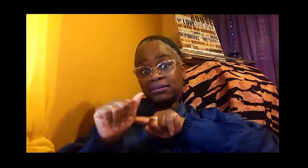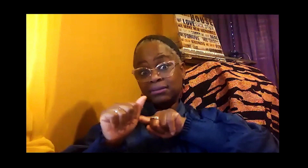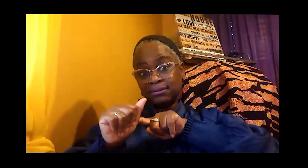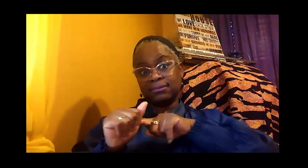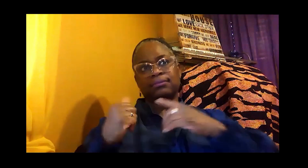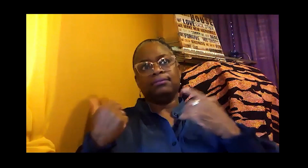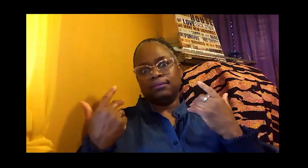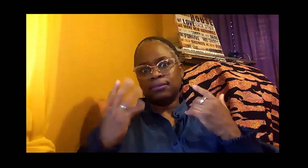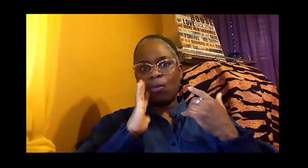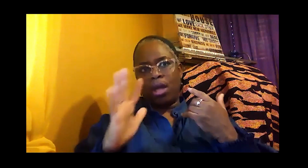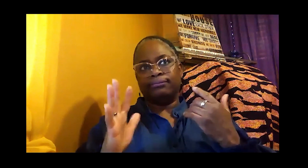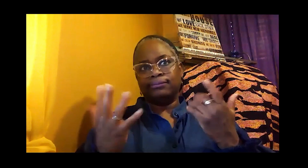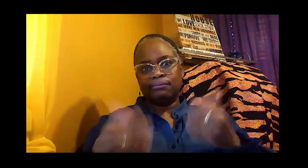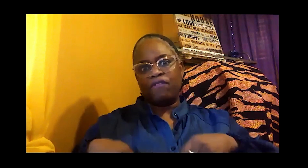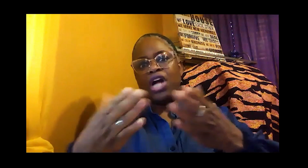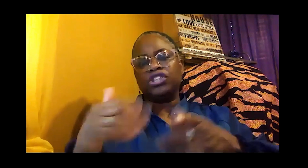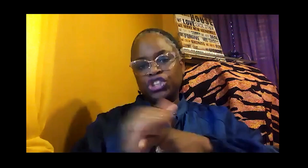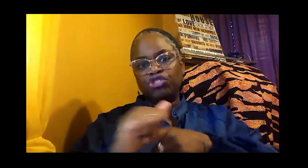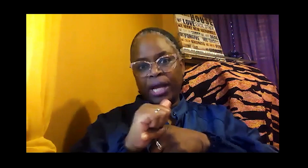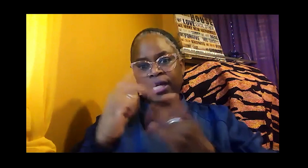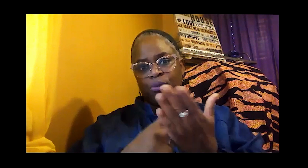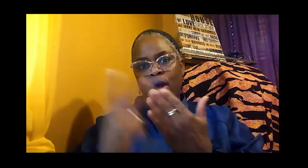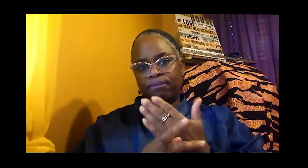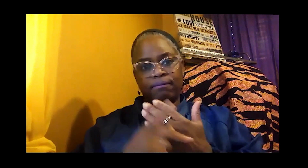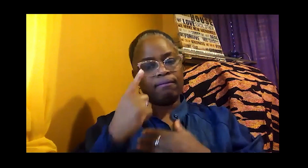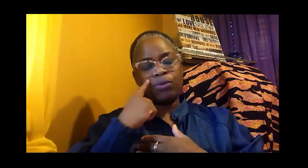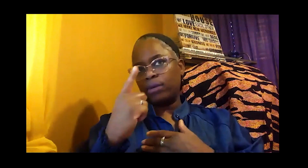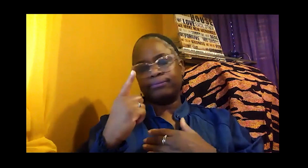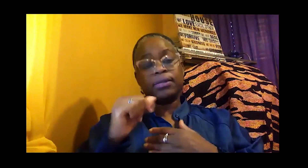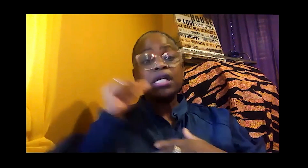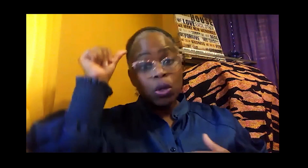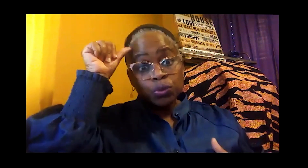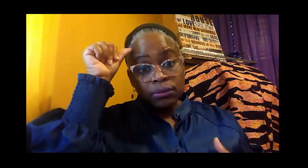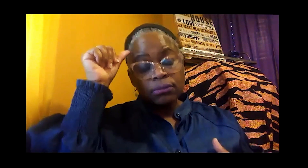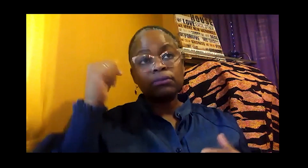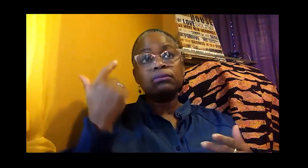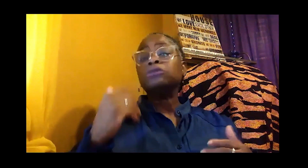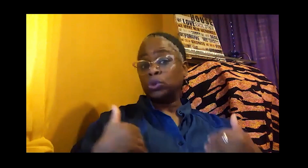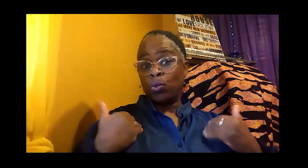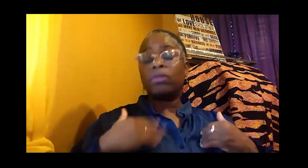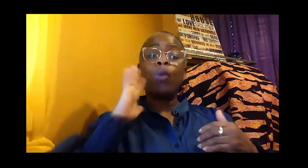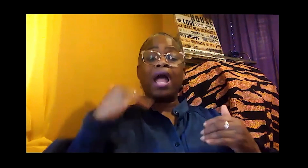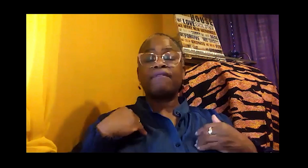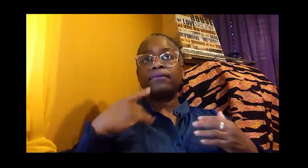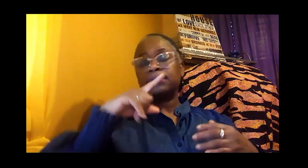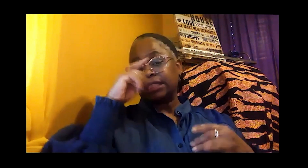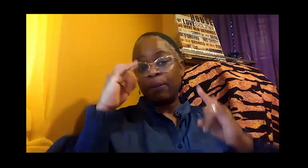Next year VOCA will provide classes and programs for adults and a summer camp for the youth.